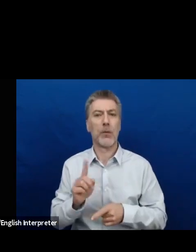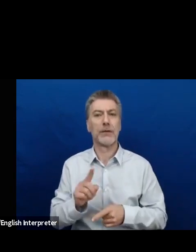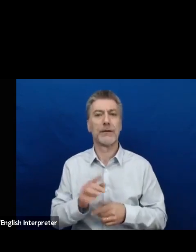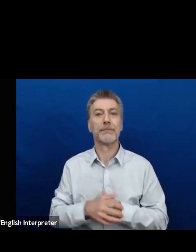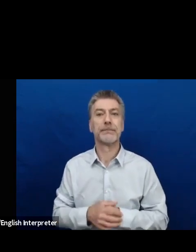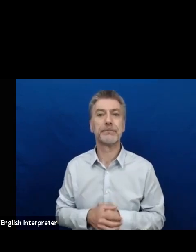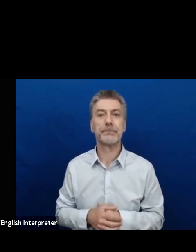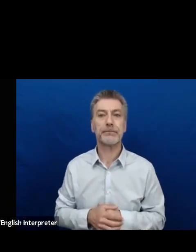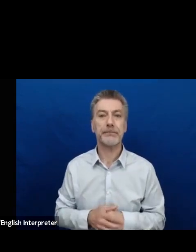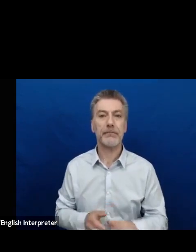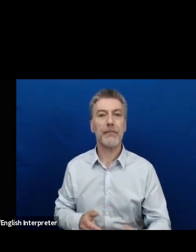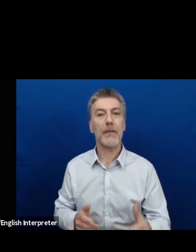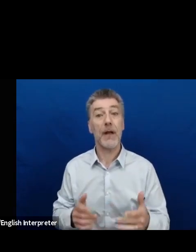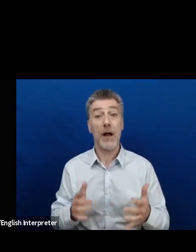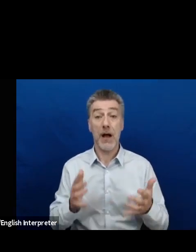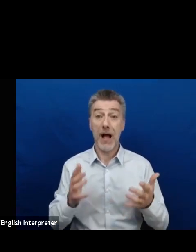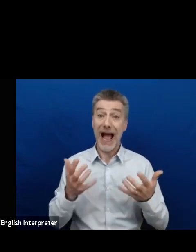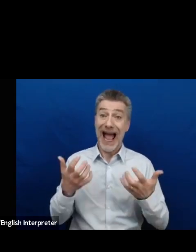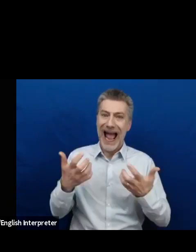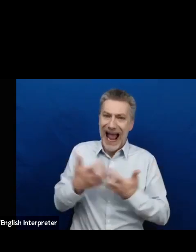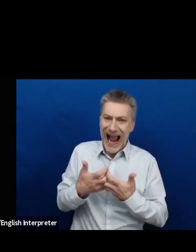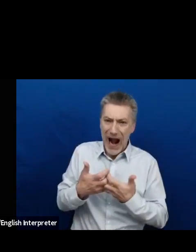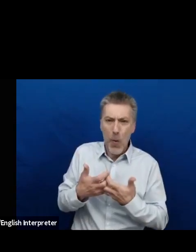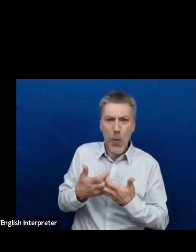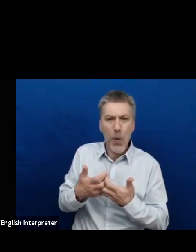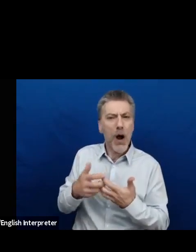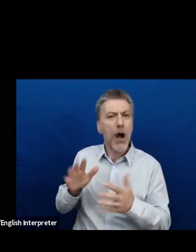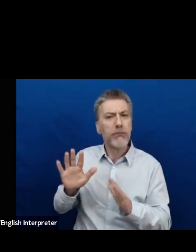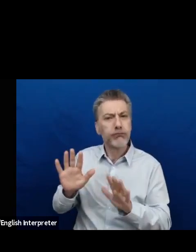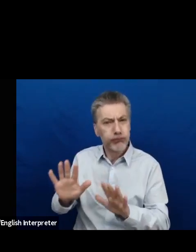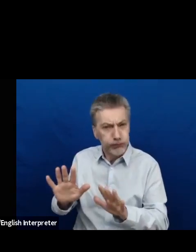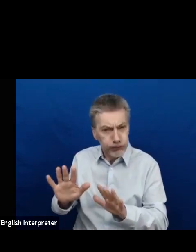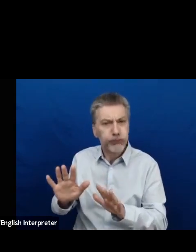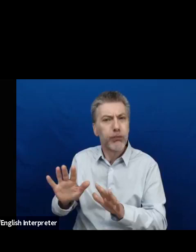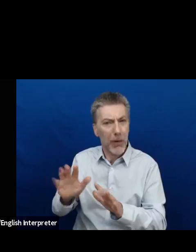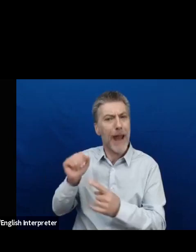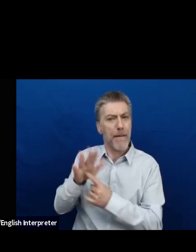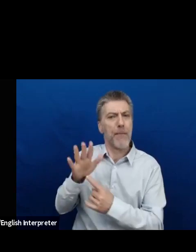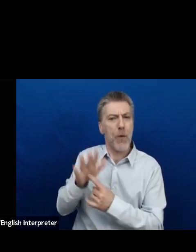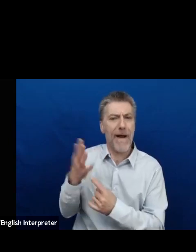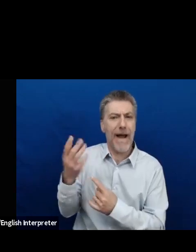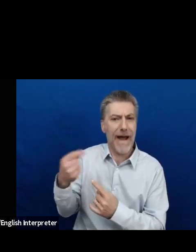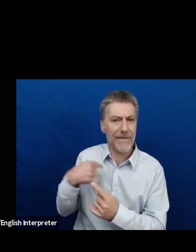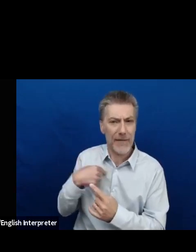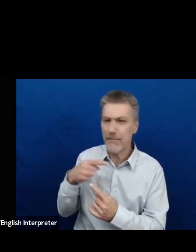half of the America's Britain, France J Germany and the Netherlands